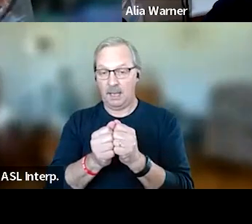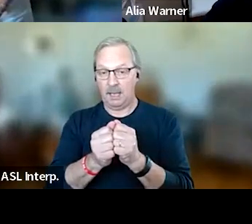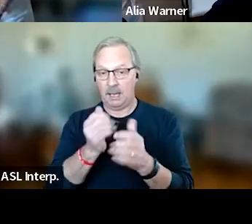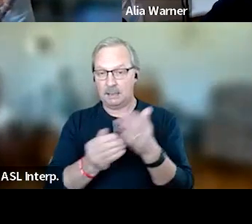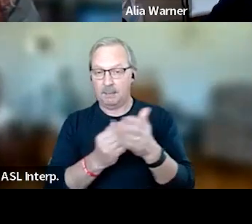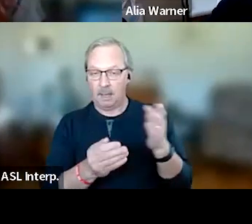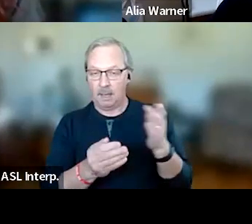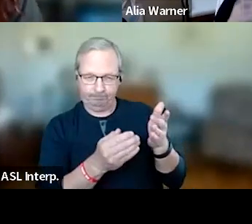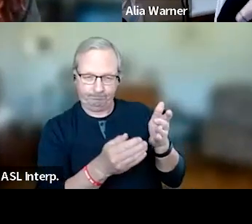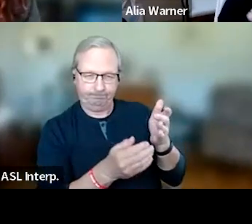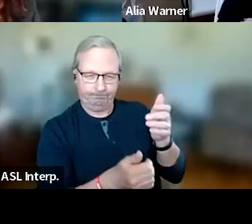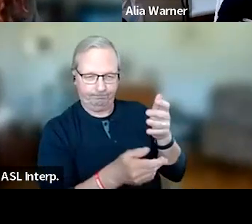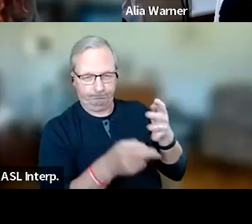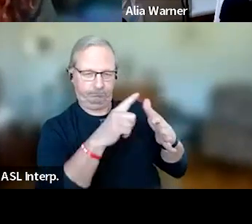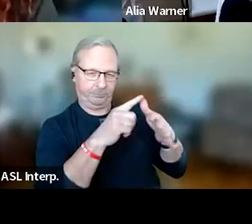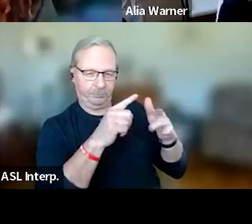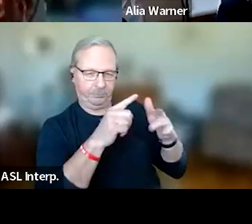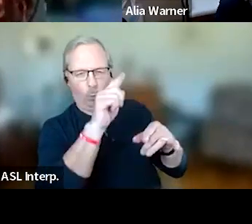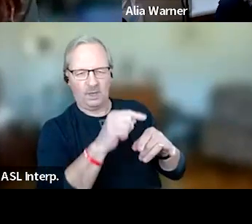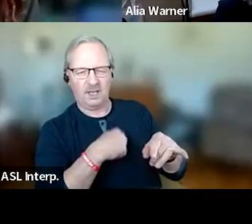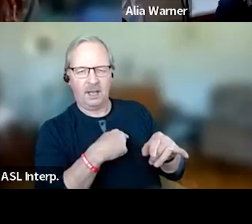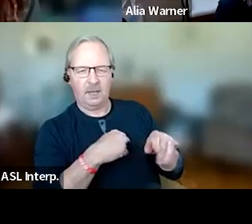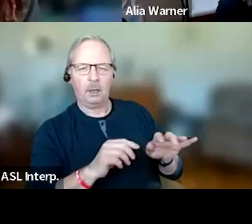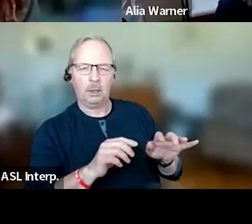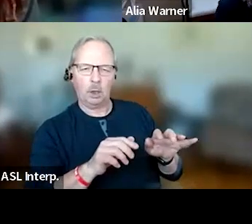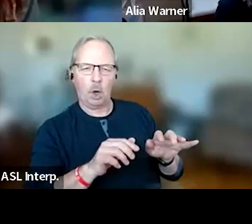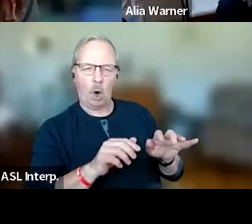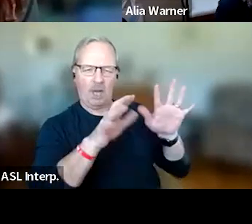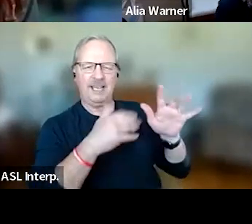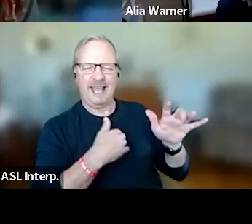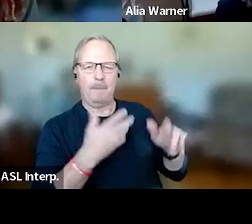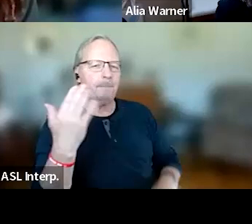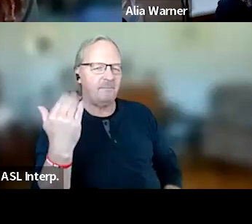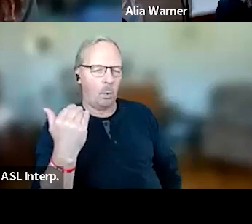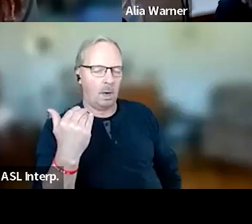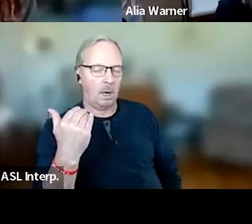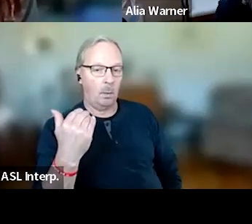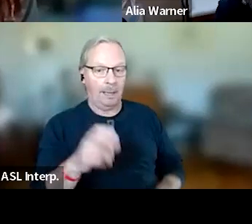that the audience had before and while some of the panelists are discussing this,